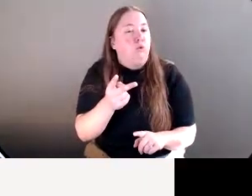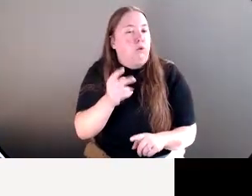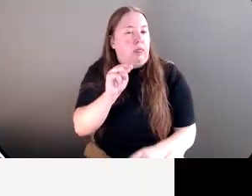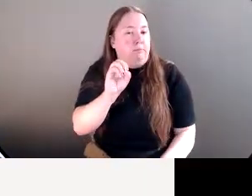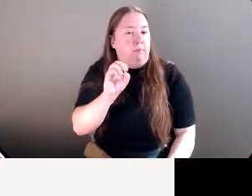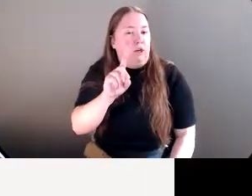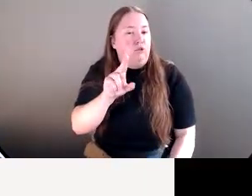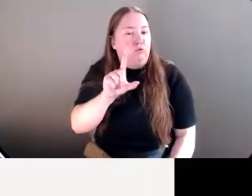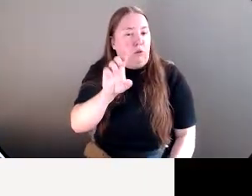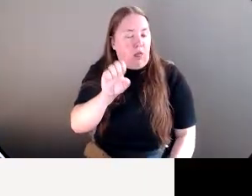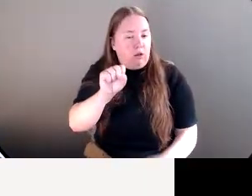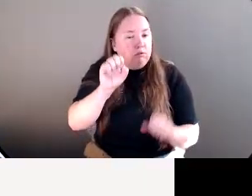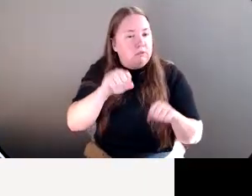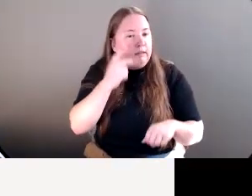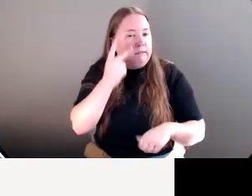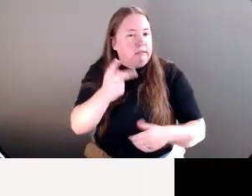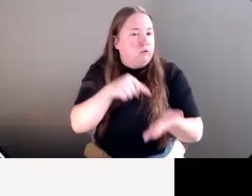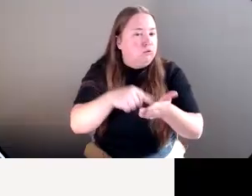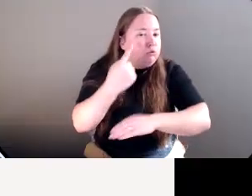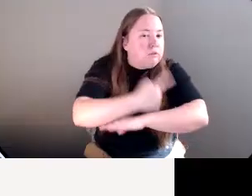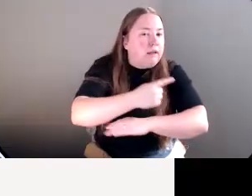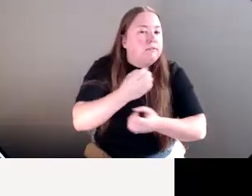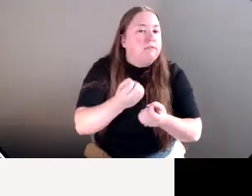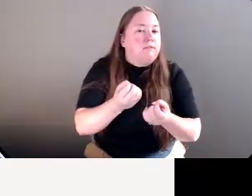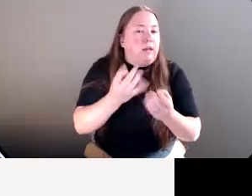the due dates and the number of replies required for that discussion.